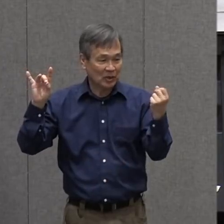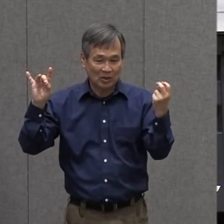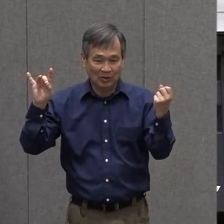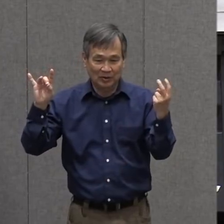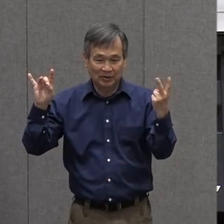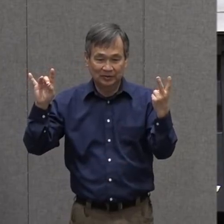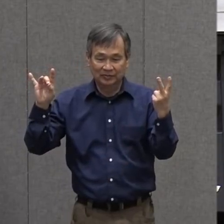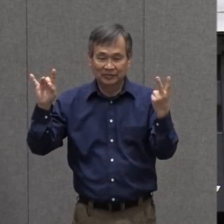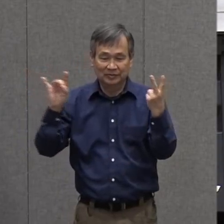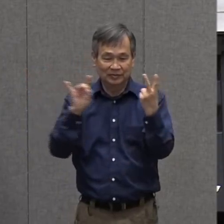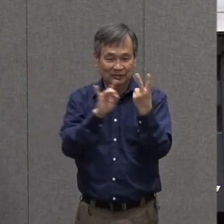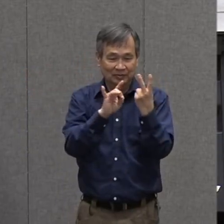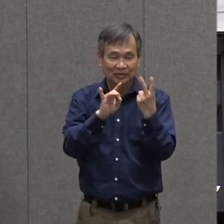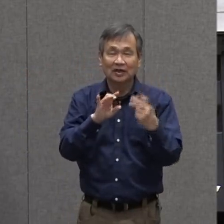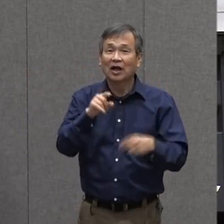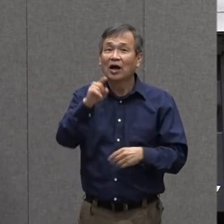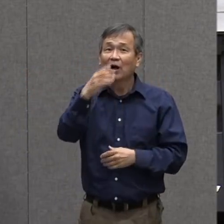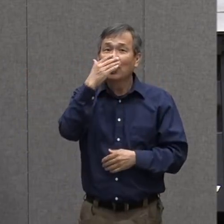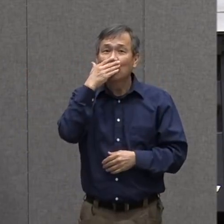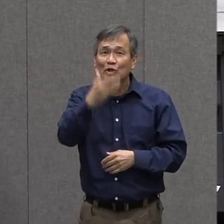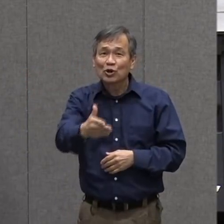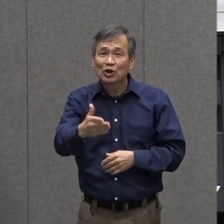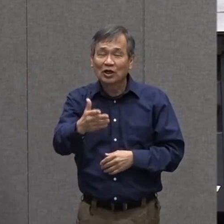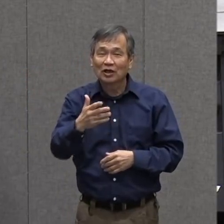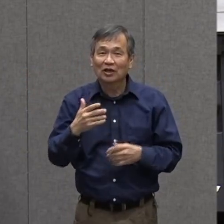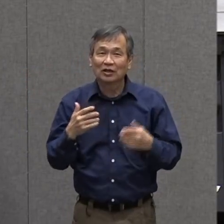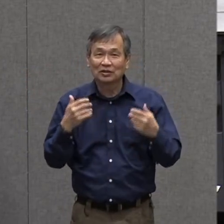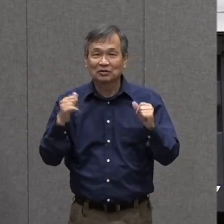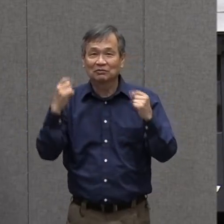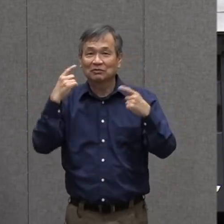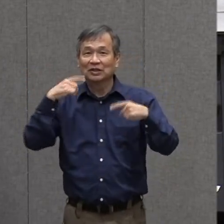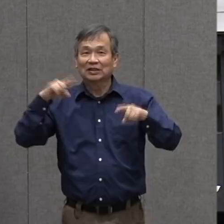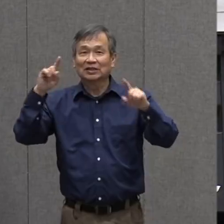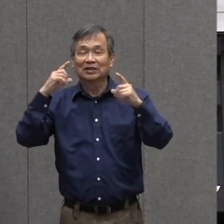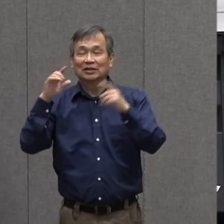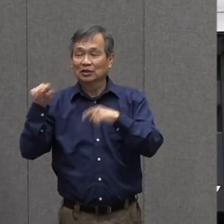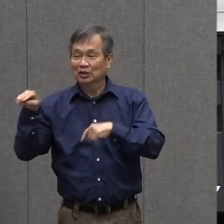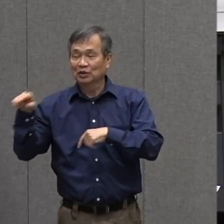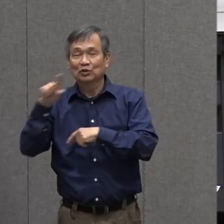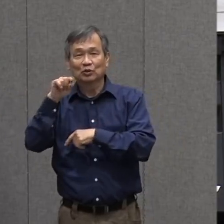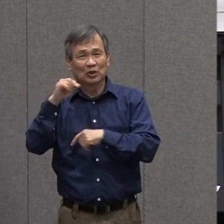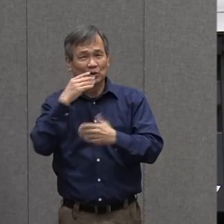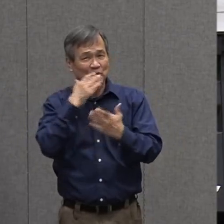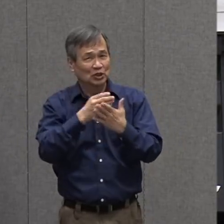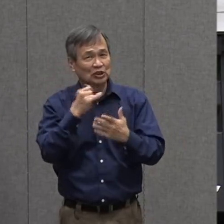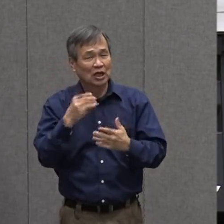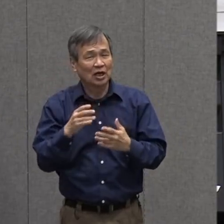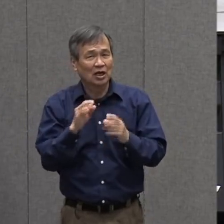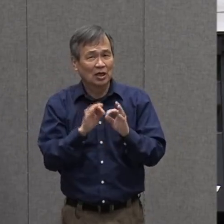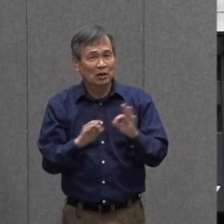You guys did excellent on those combinations to 20. Good job. That's a very important skill to kind of know